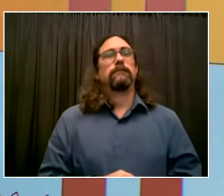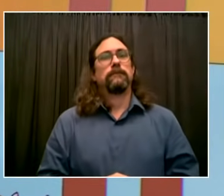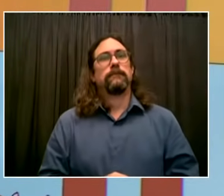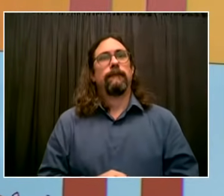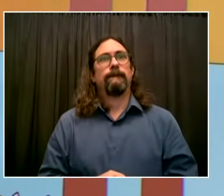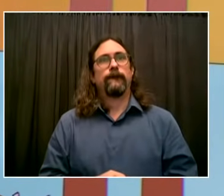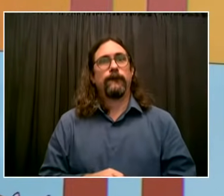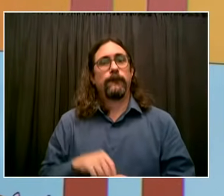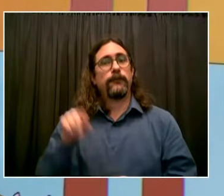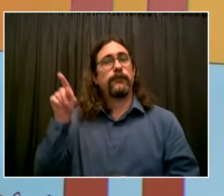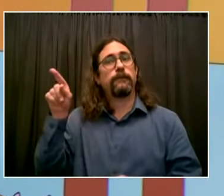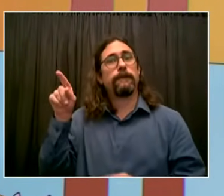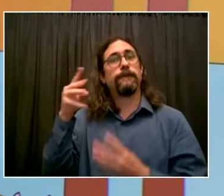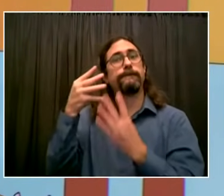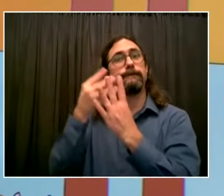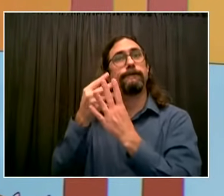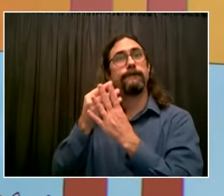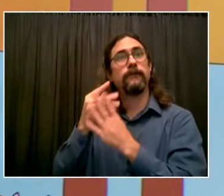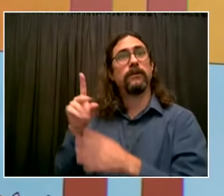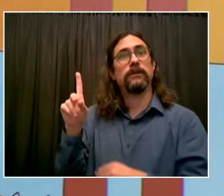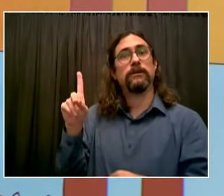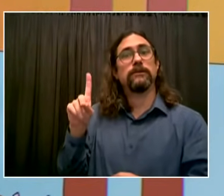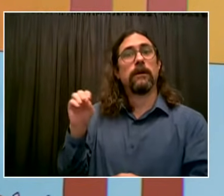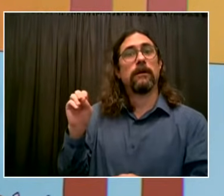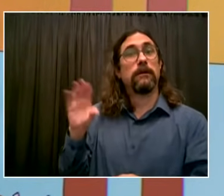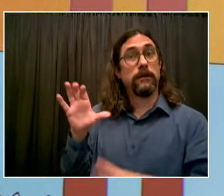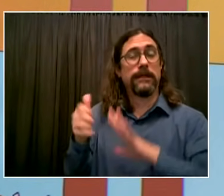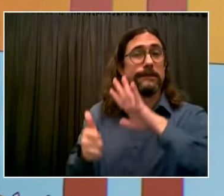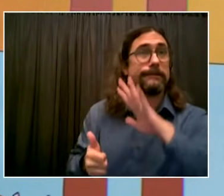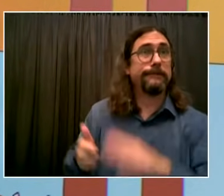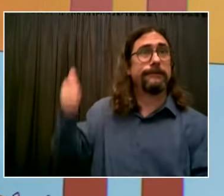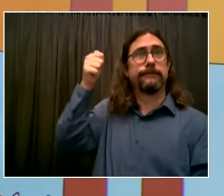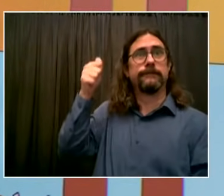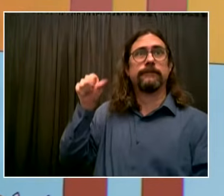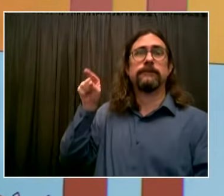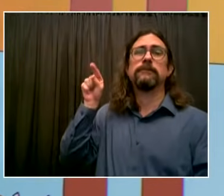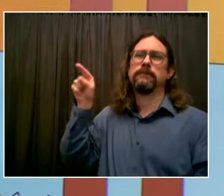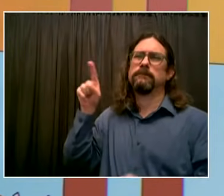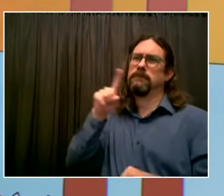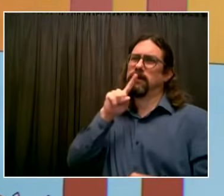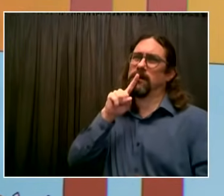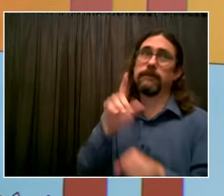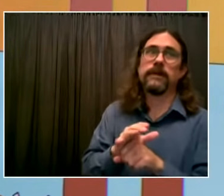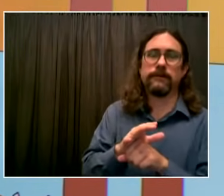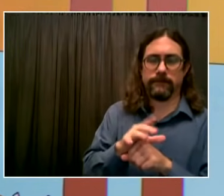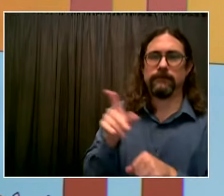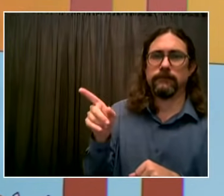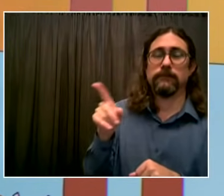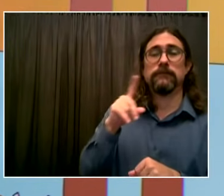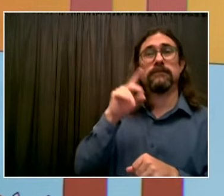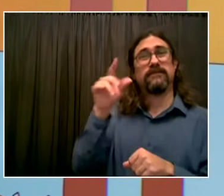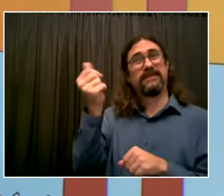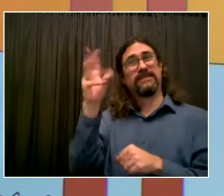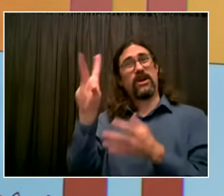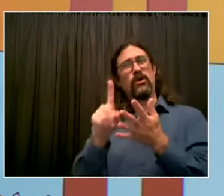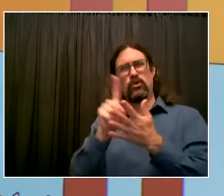FASTER. WE OPENED UP THE NEW INTAKE FACILITY YESTERAYD, T'IS WORKING ALREAD Y. ALSO WE'RE GOING TO END THE TRIPLE SHIFTS. THIS IS SOMETHING